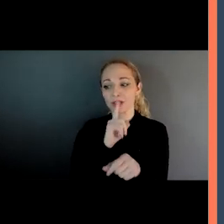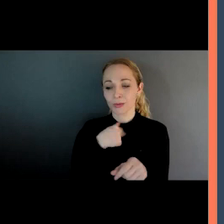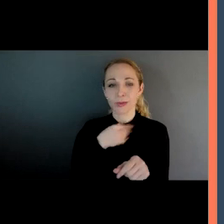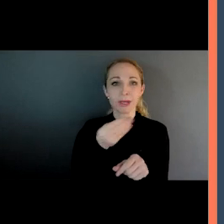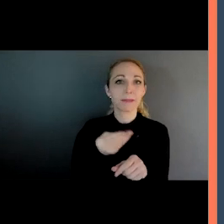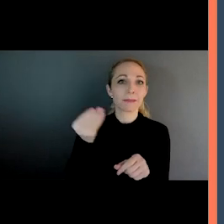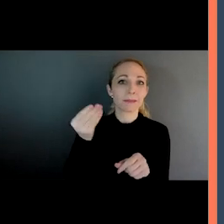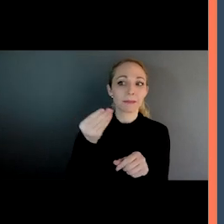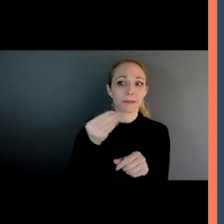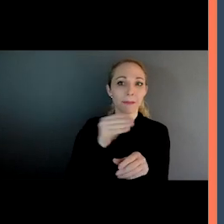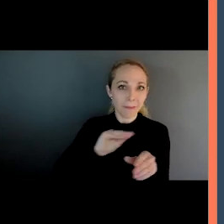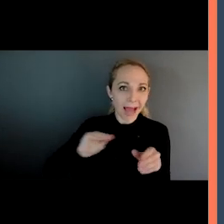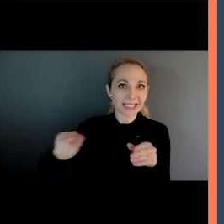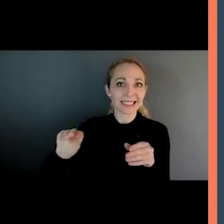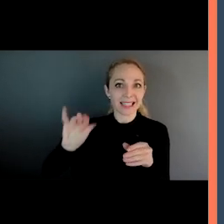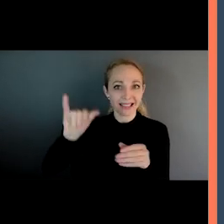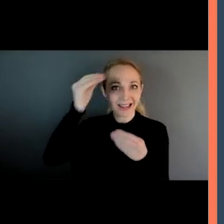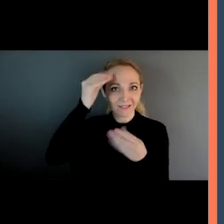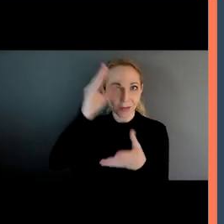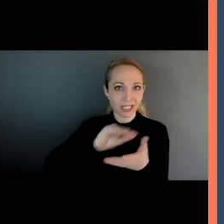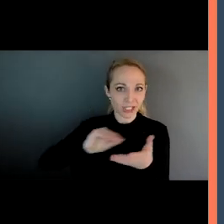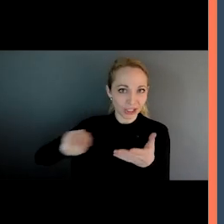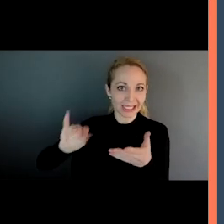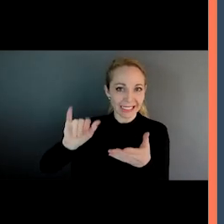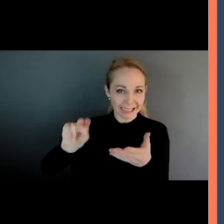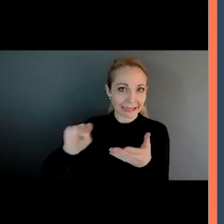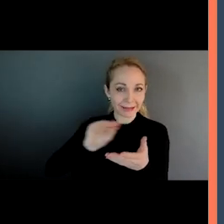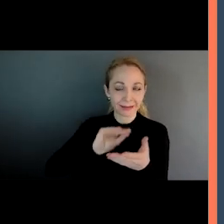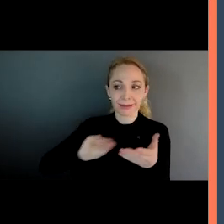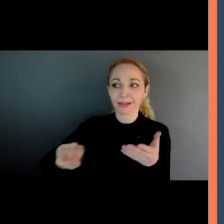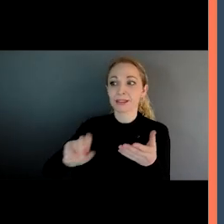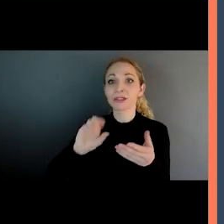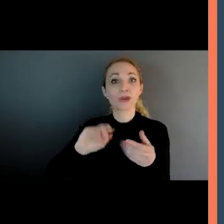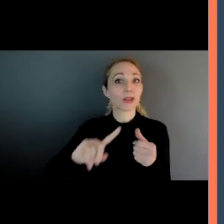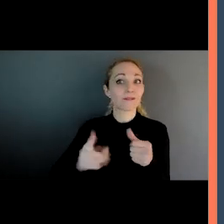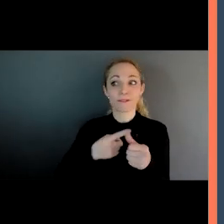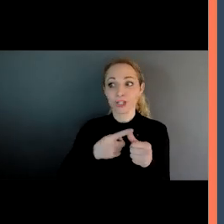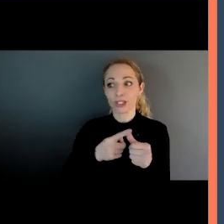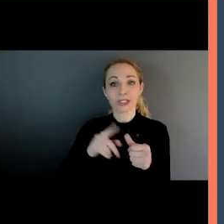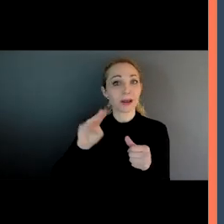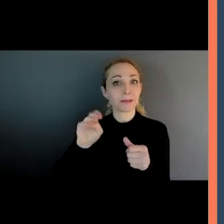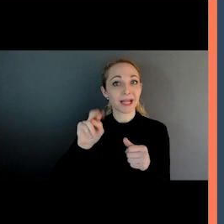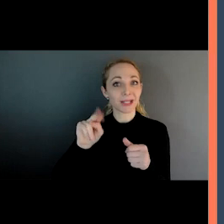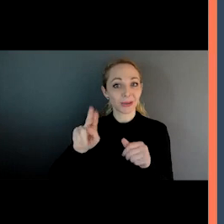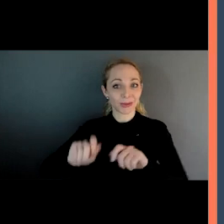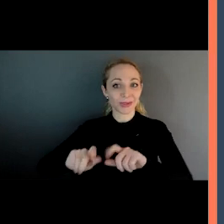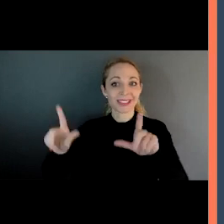SO OUR FIRST MENU IS JUST LITERALLY CALLED MENU.